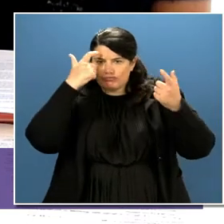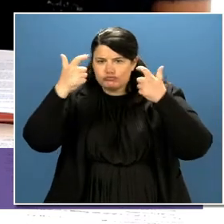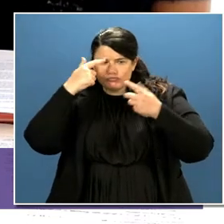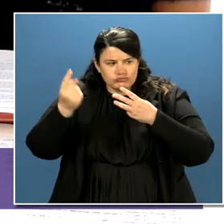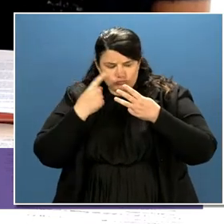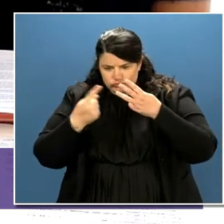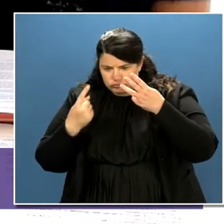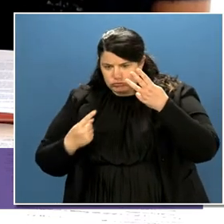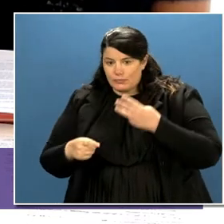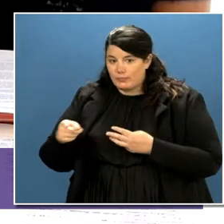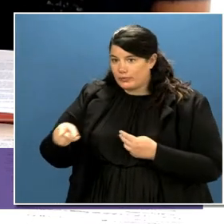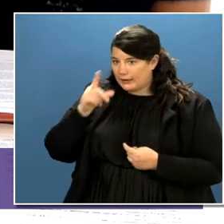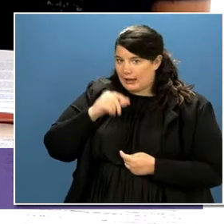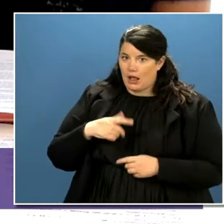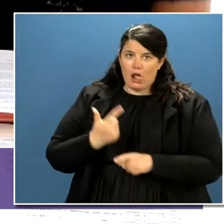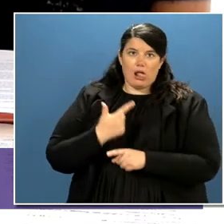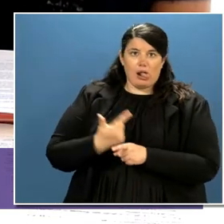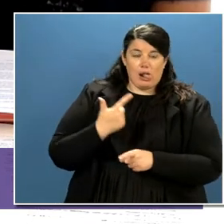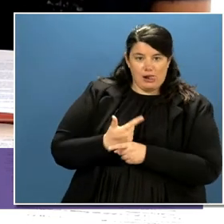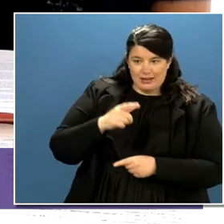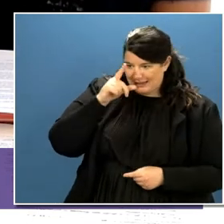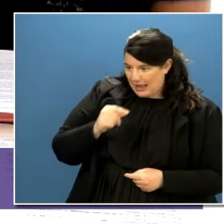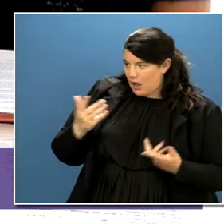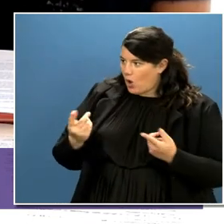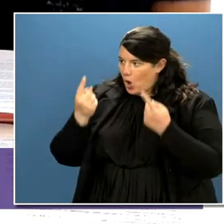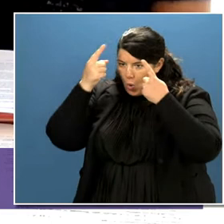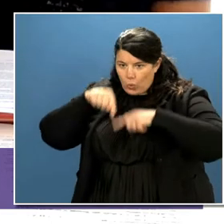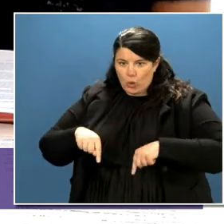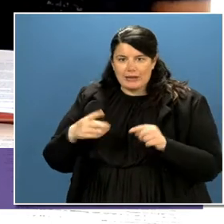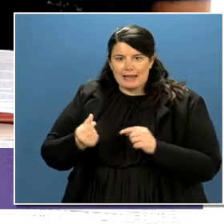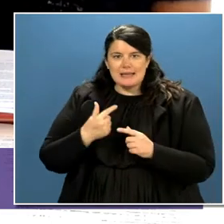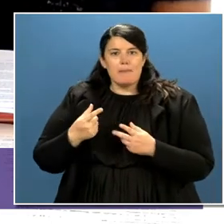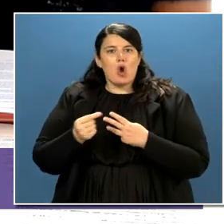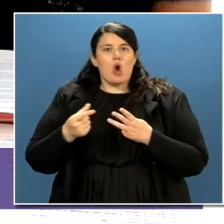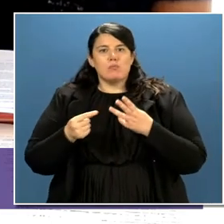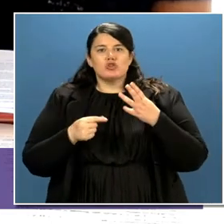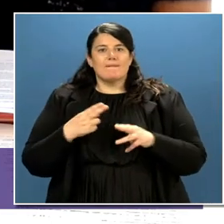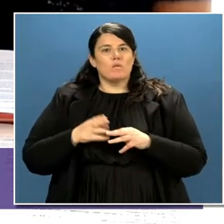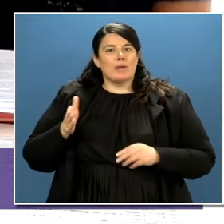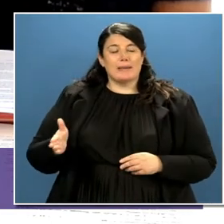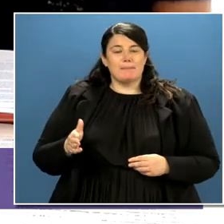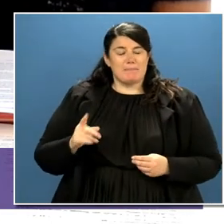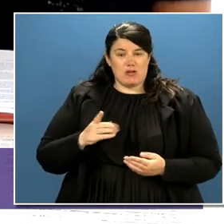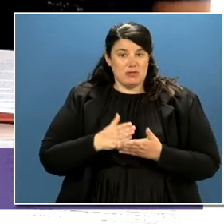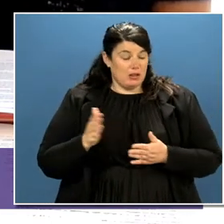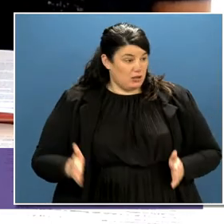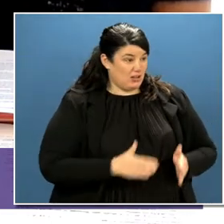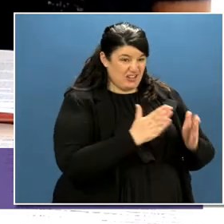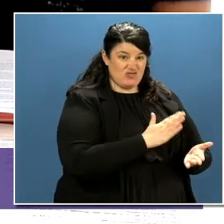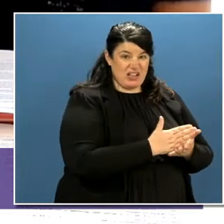You can talk" --- he can definitely talk --- "here are some options for you to explore where it was almost like, "Mate, we've got nothing for ya".